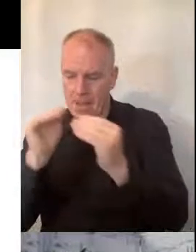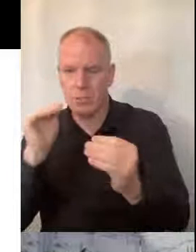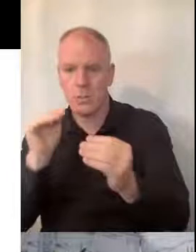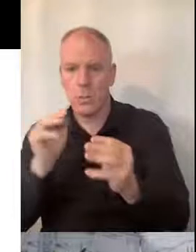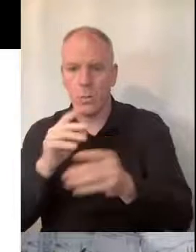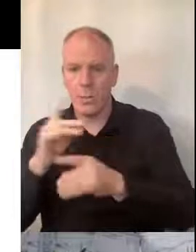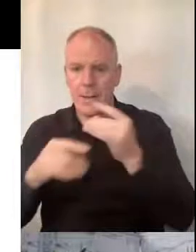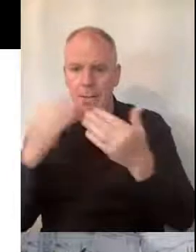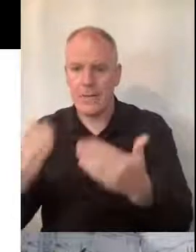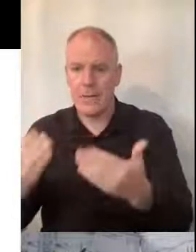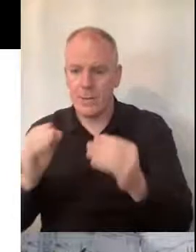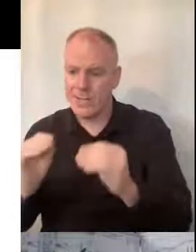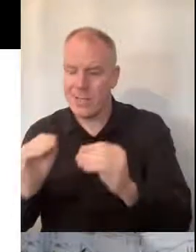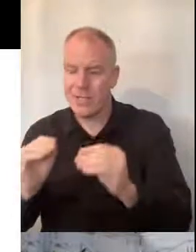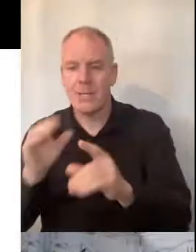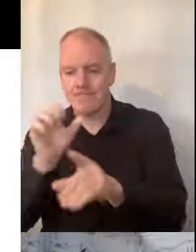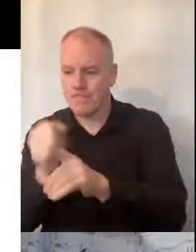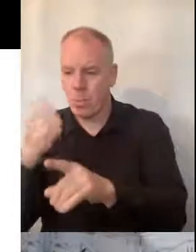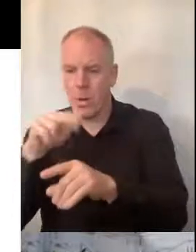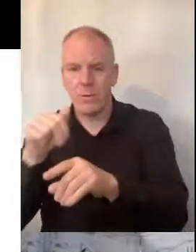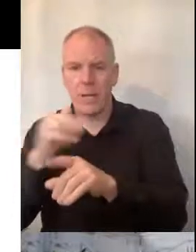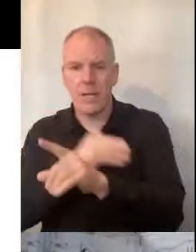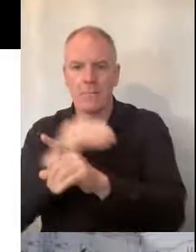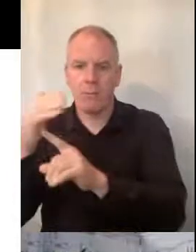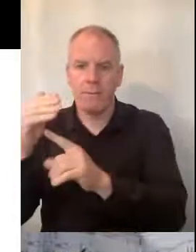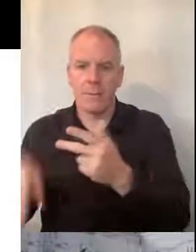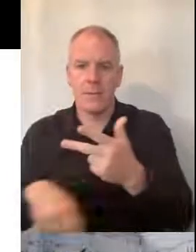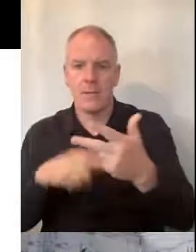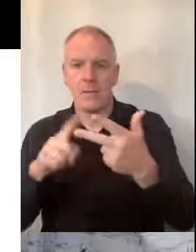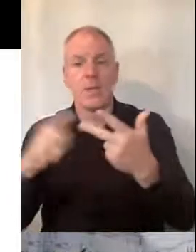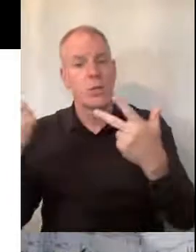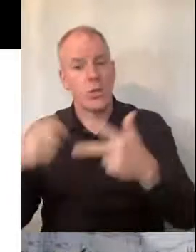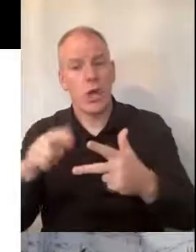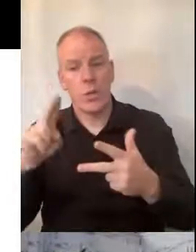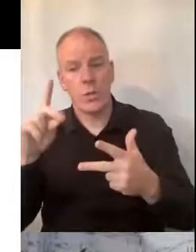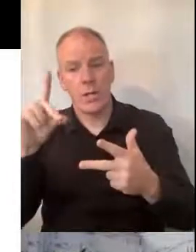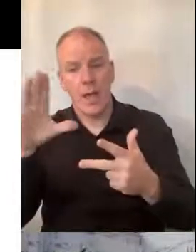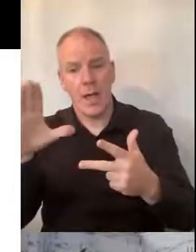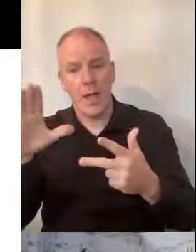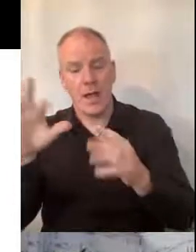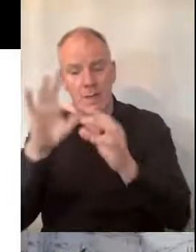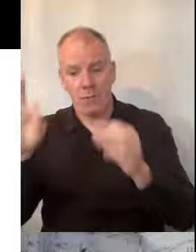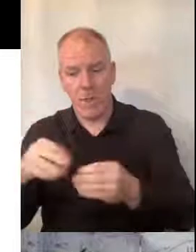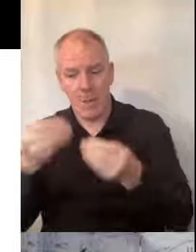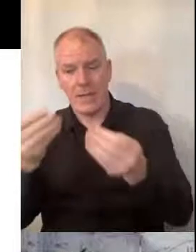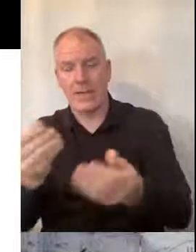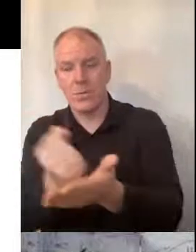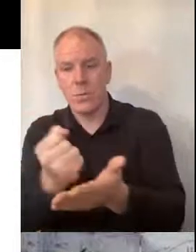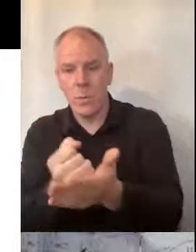practice and identify areas of improvement. Share the udl framework with your learners and allow code design